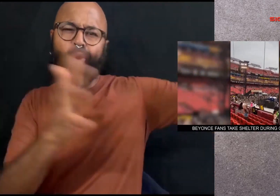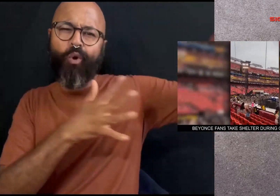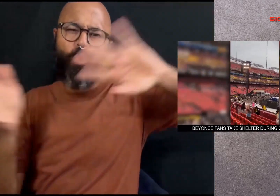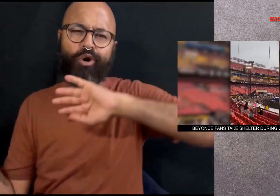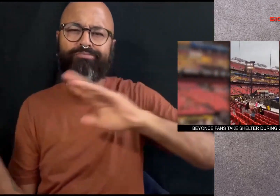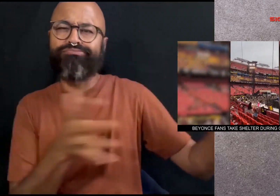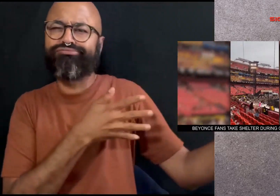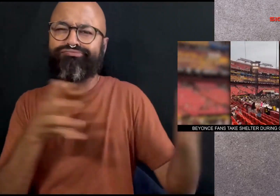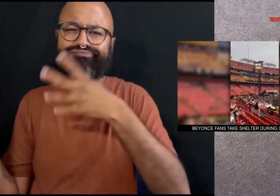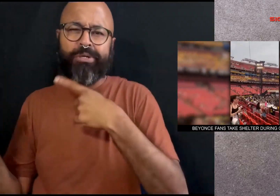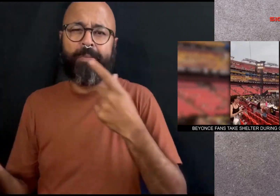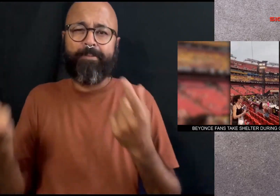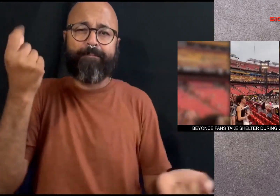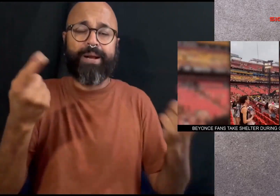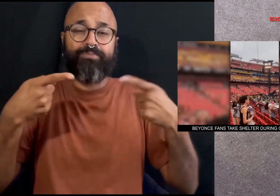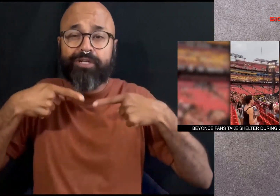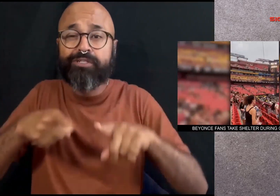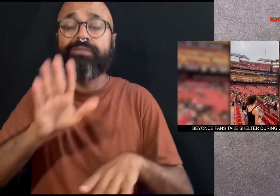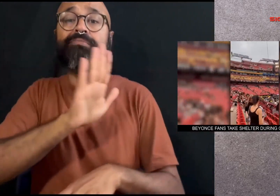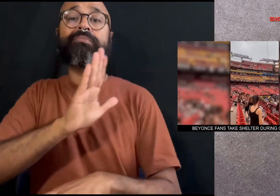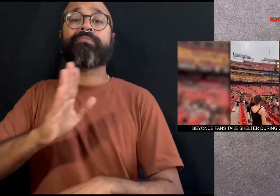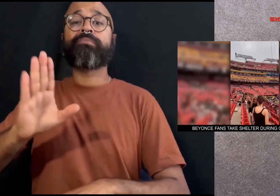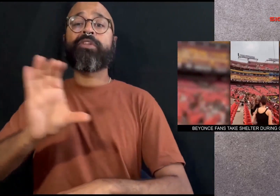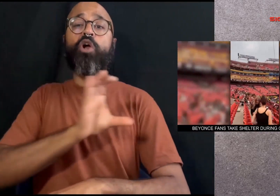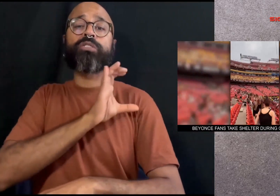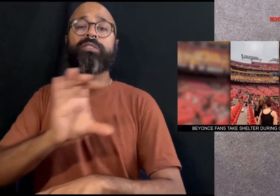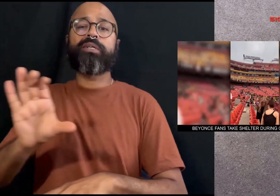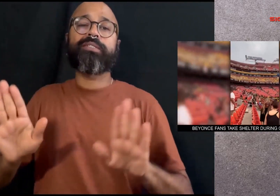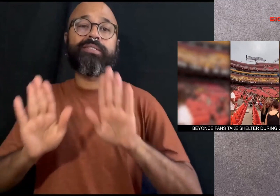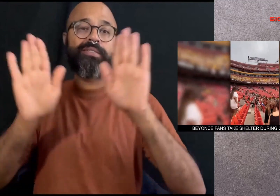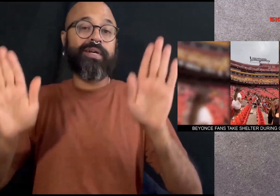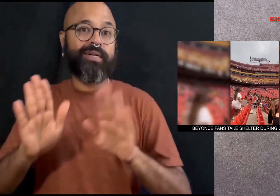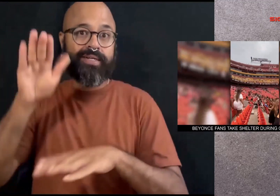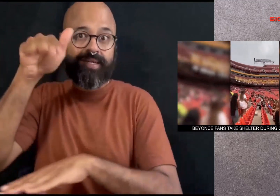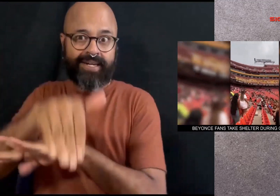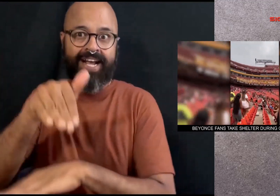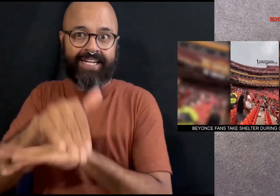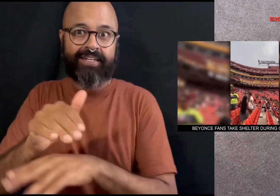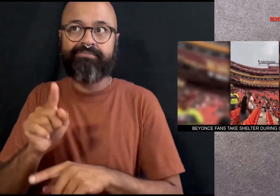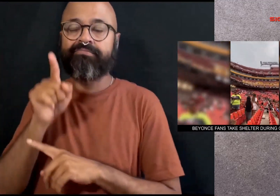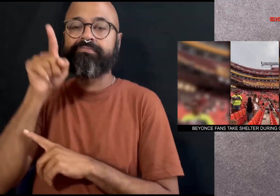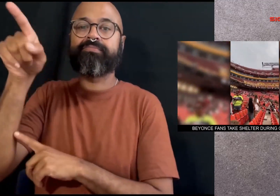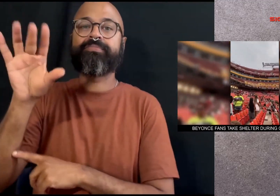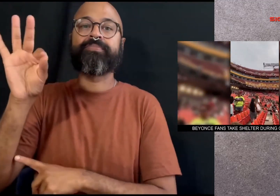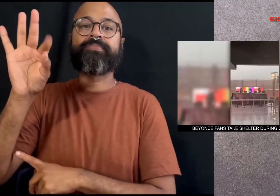severe storm popped up during her concert Sunday night at FedEx Field in Maryland.